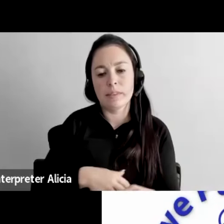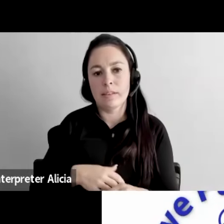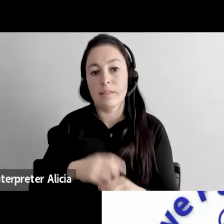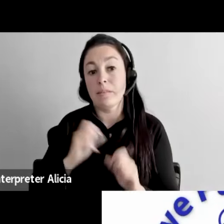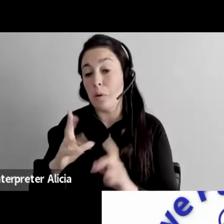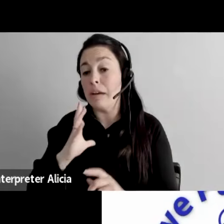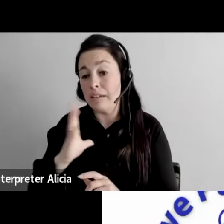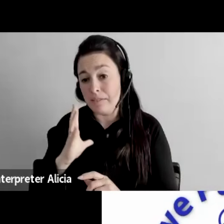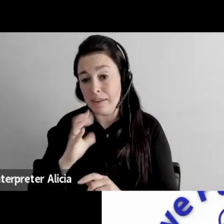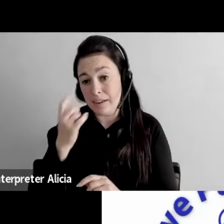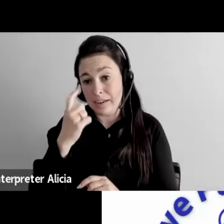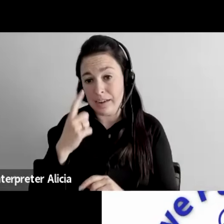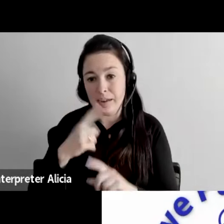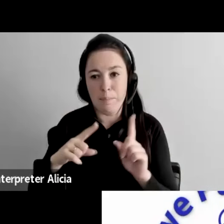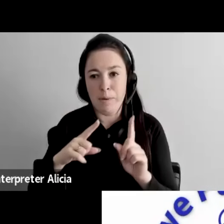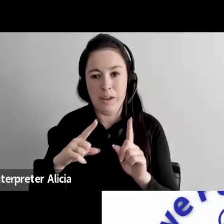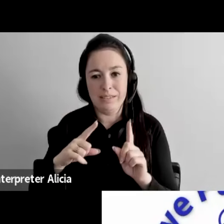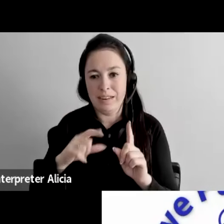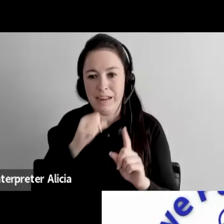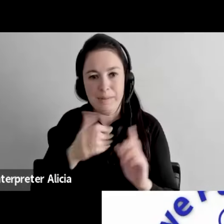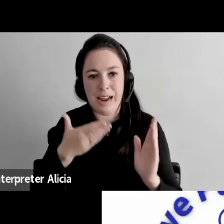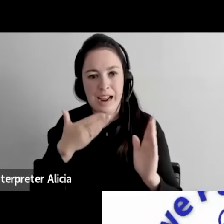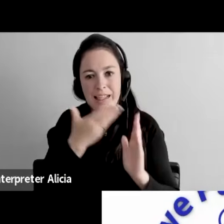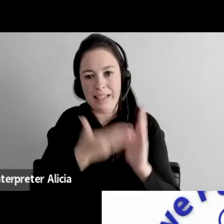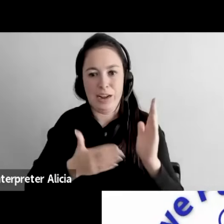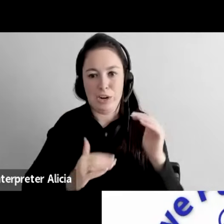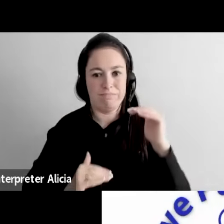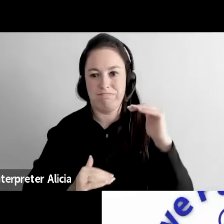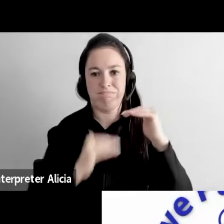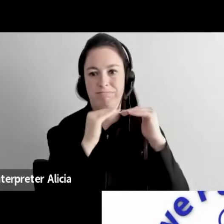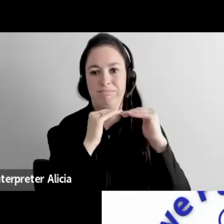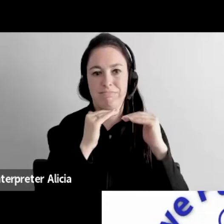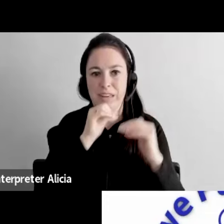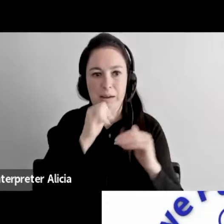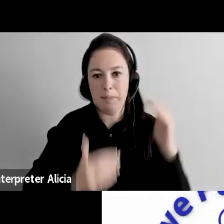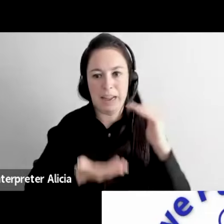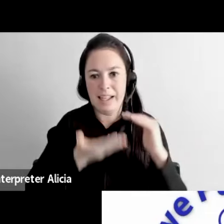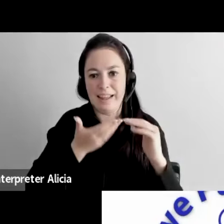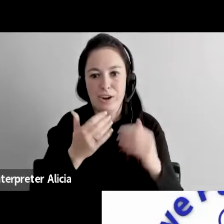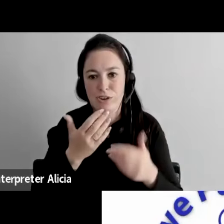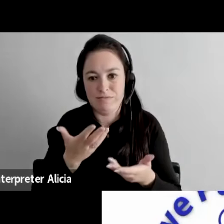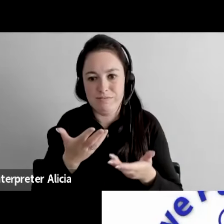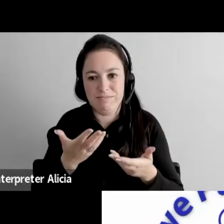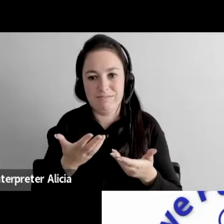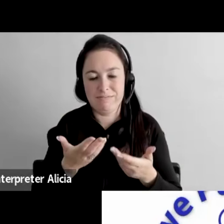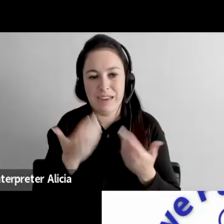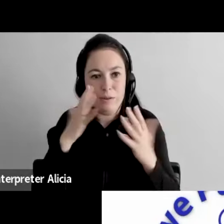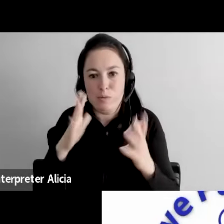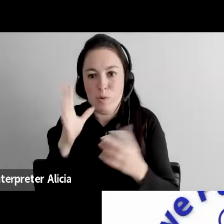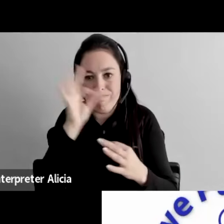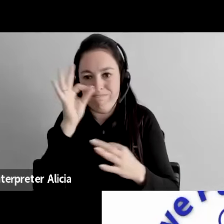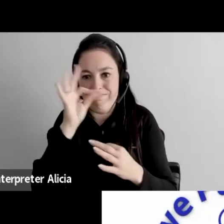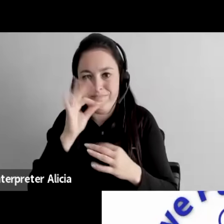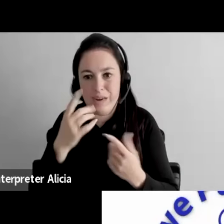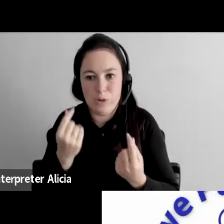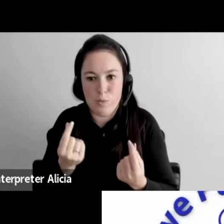you're not meeting me where I'm at and I have no idea what I'm doing so I think that that would have been